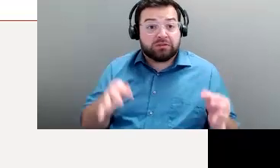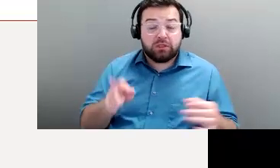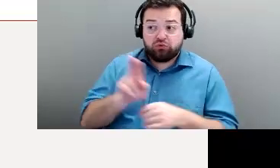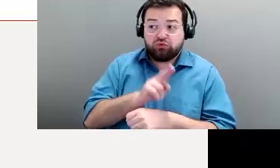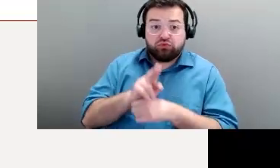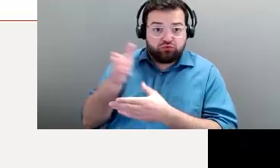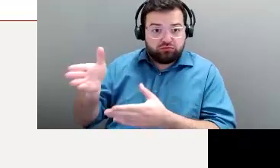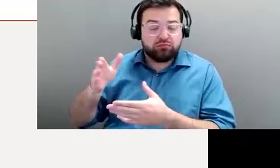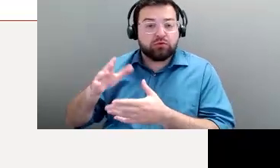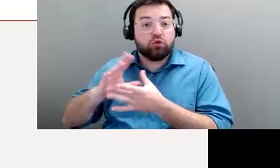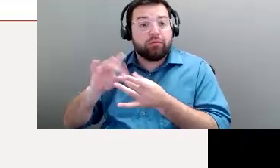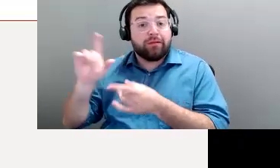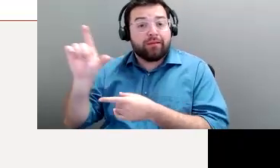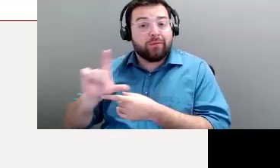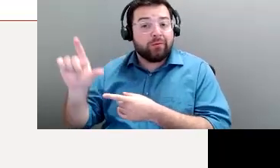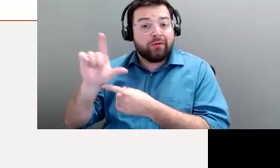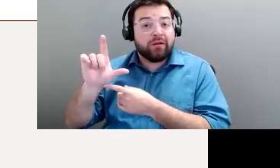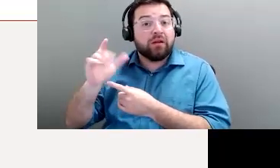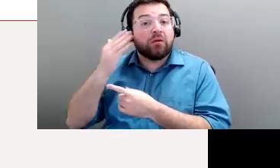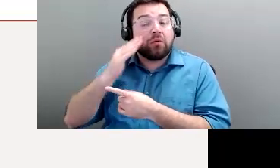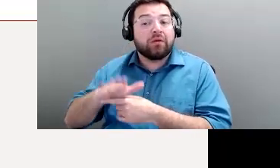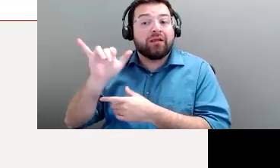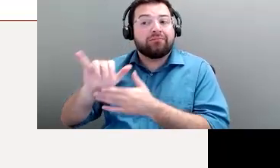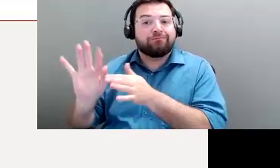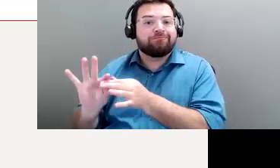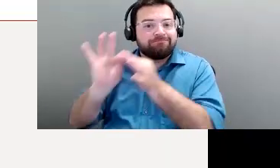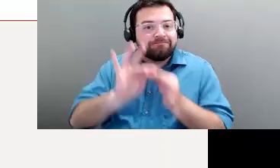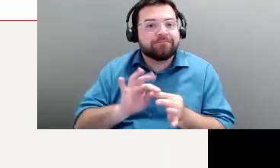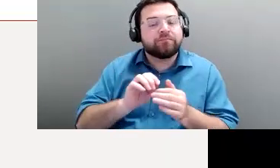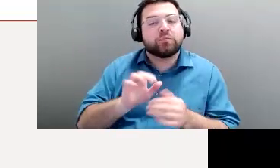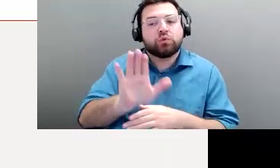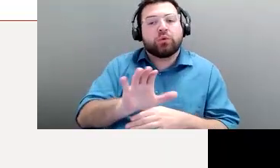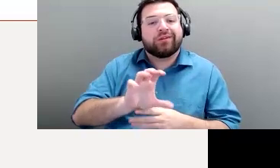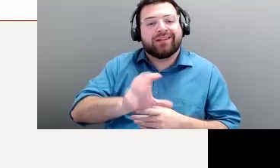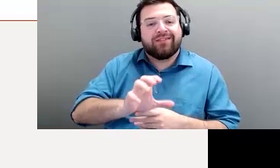it is associated with your Canvas account. And so it doesn't matter